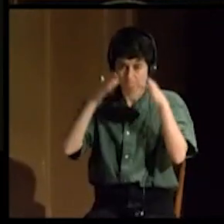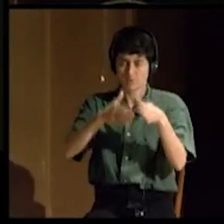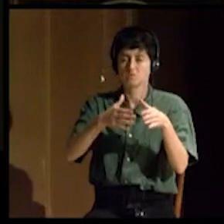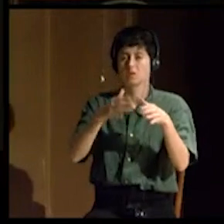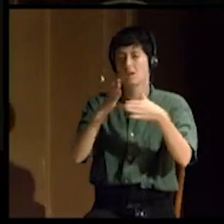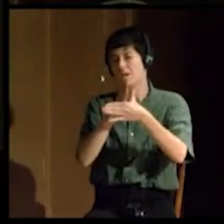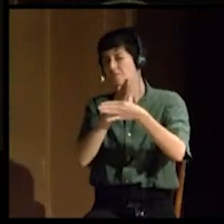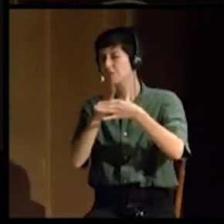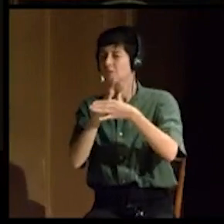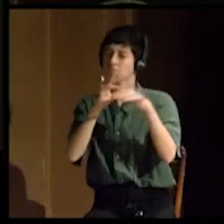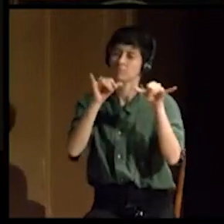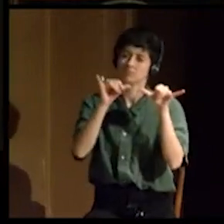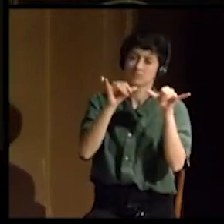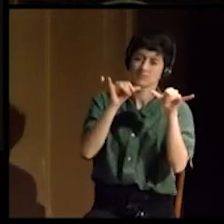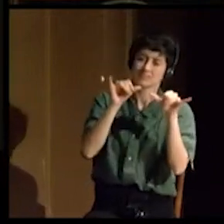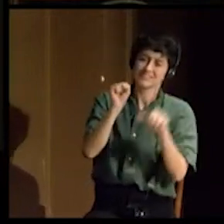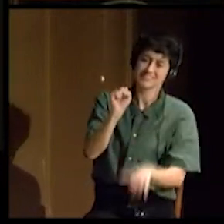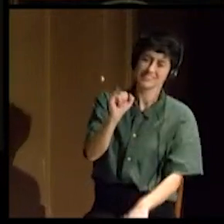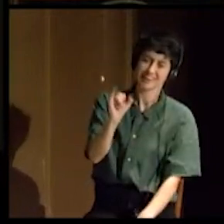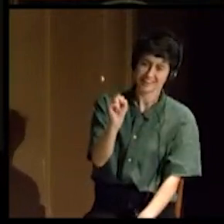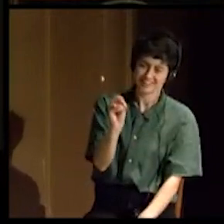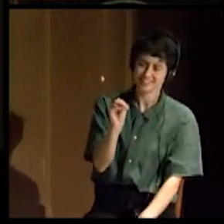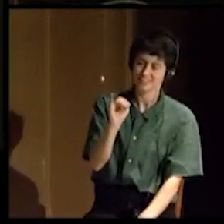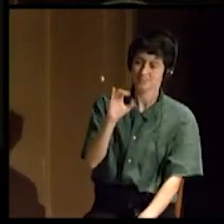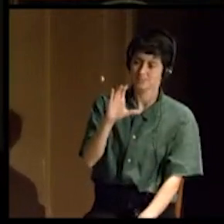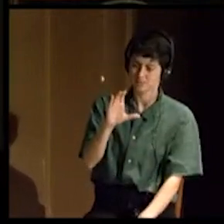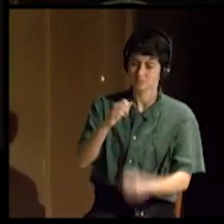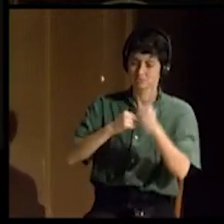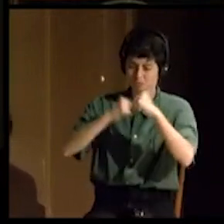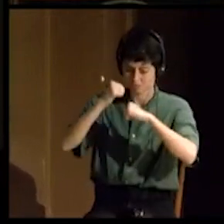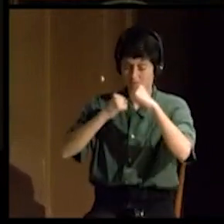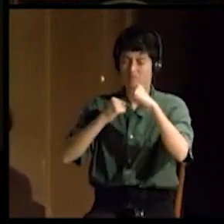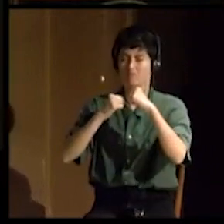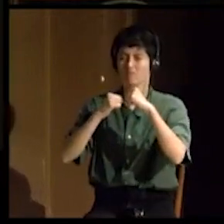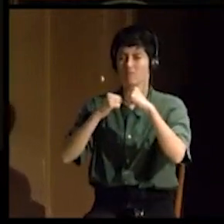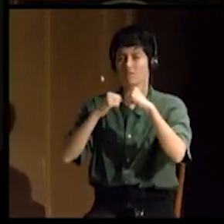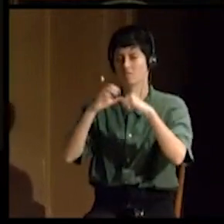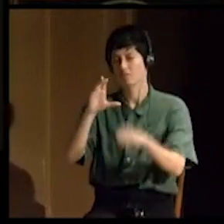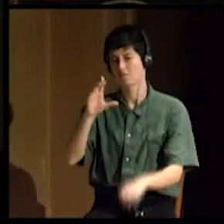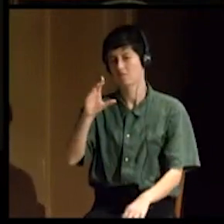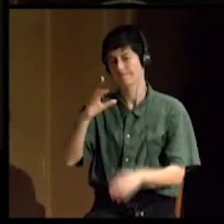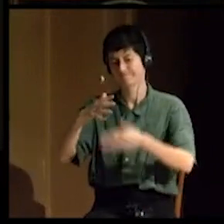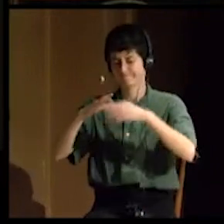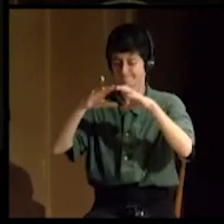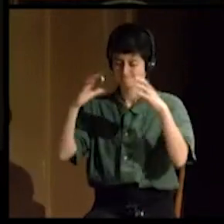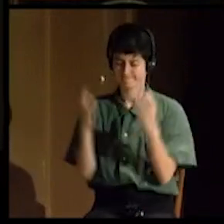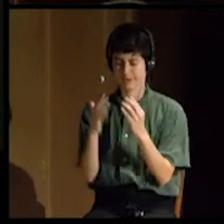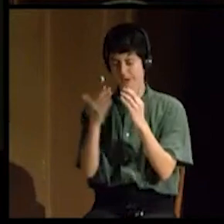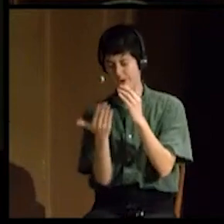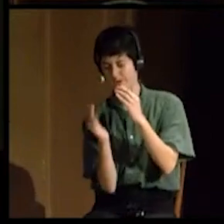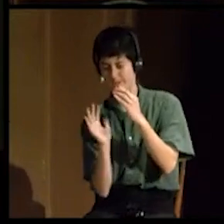And I hope you can see that it's, they found it was stratified, right? So slow velocities at the top, fast velocities at the bottom.